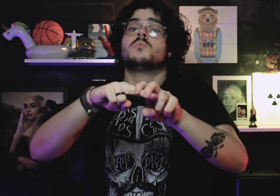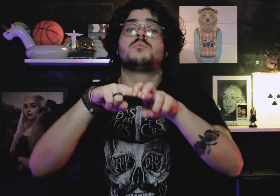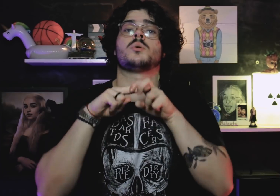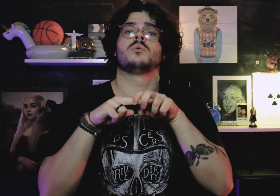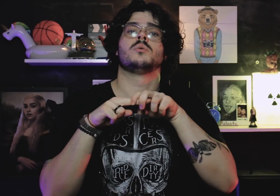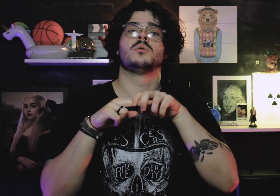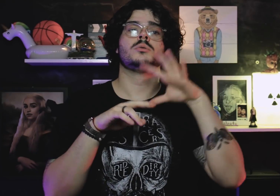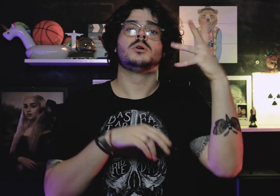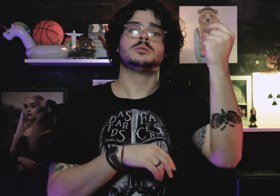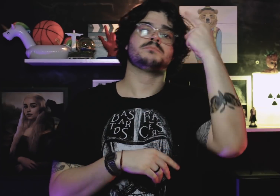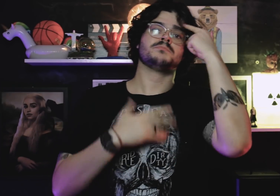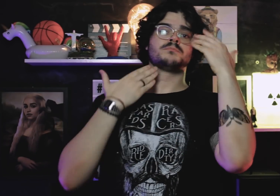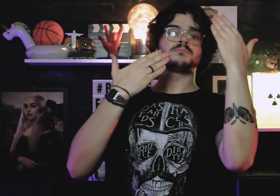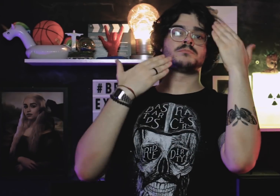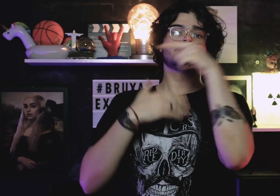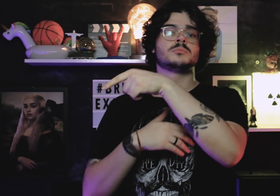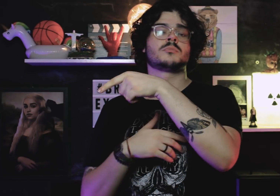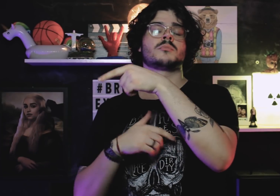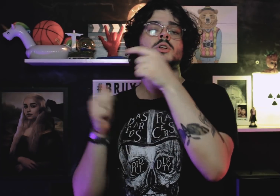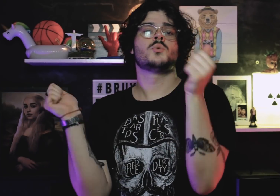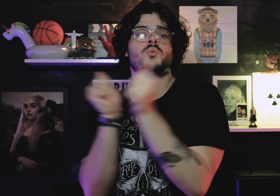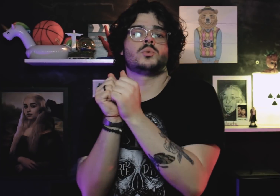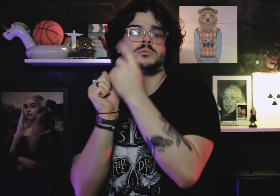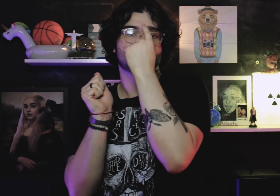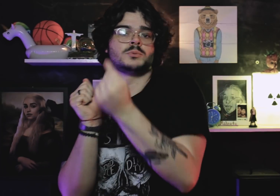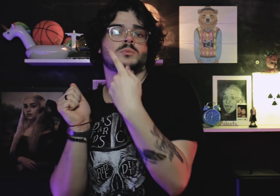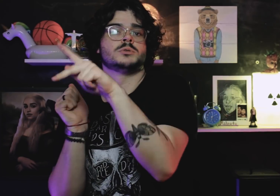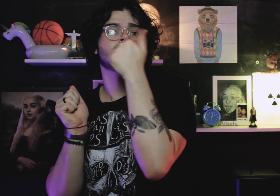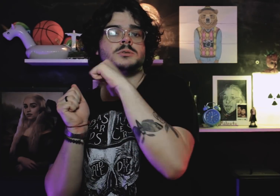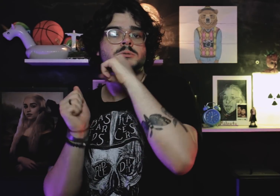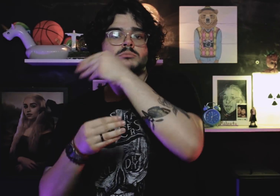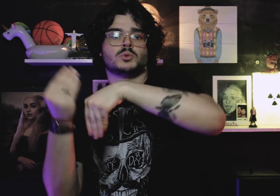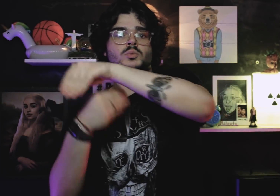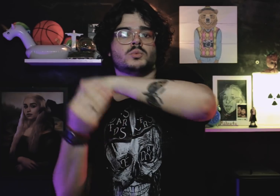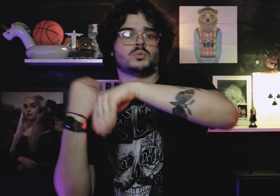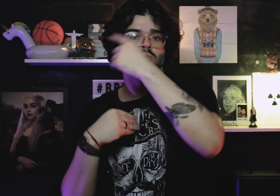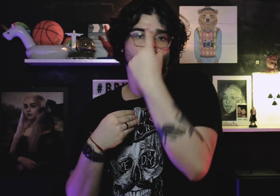because they thought she was involved in these issues with her mother.